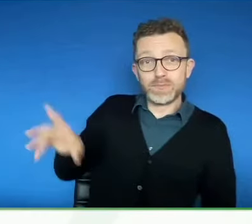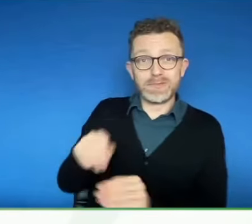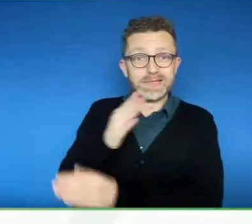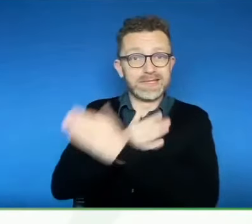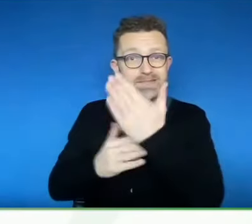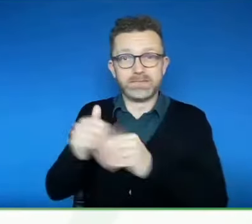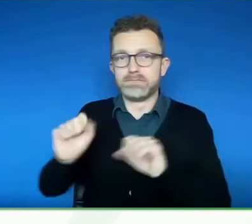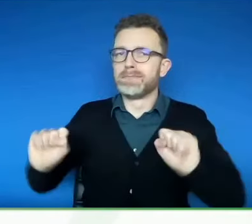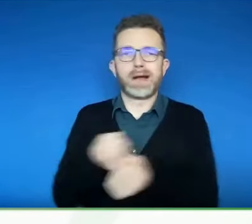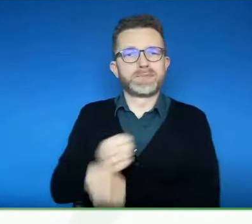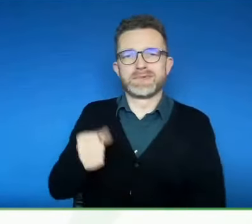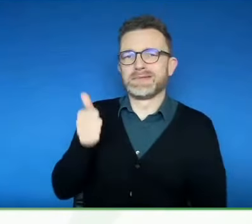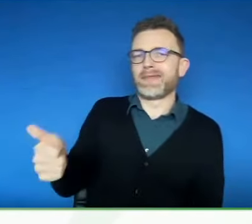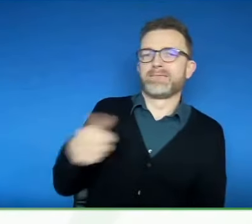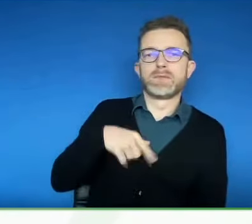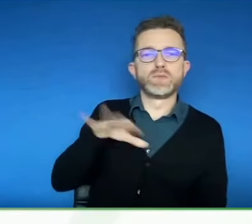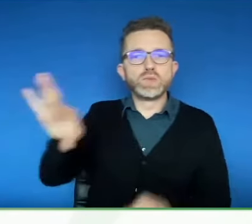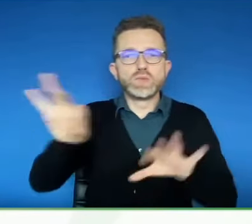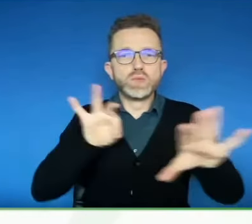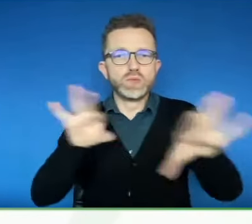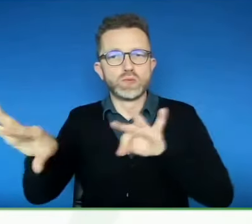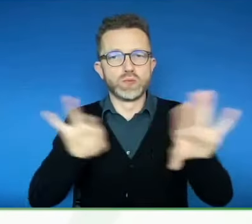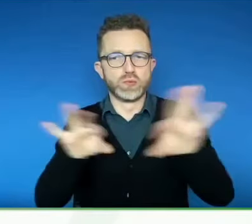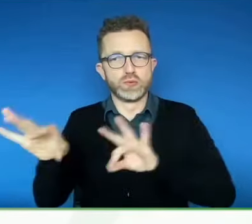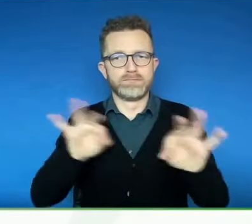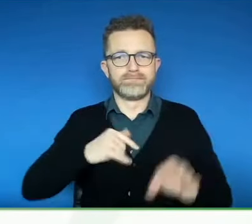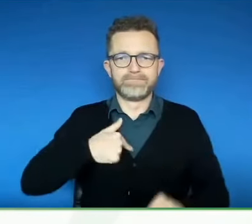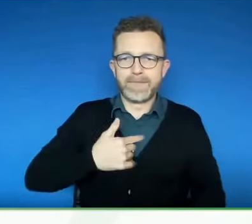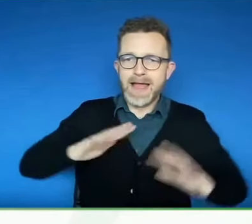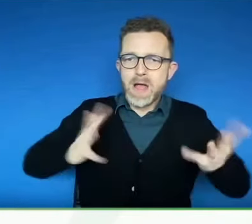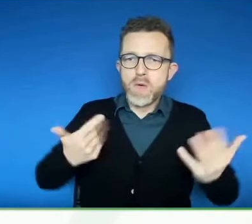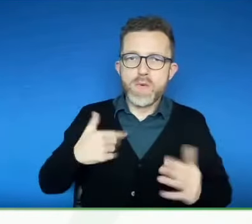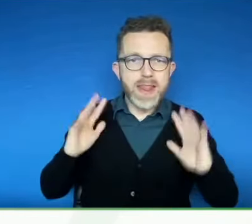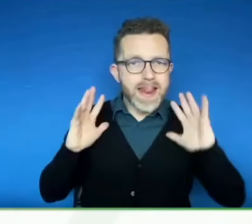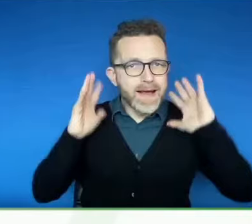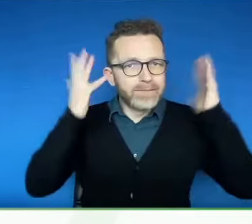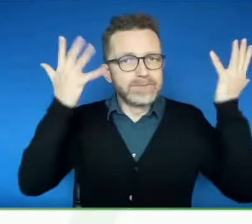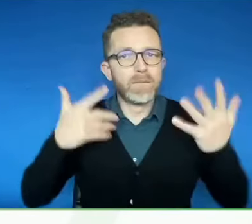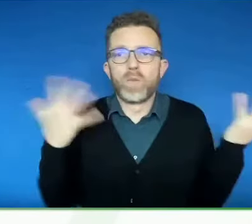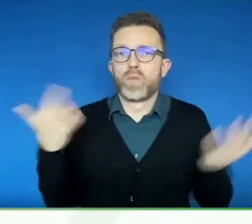With appropriate support we are able to make our own choices and